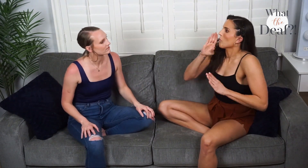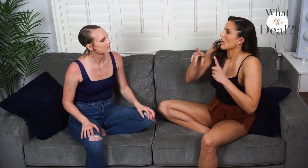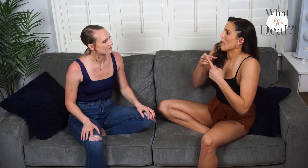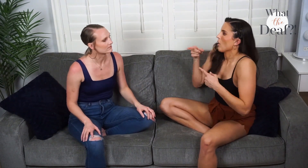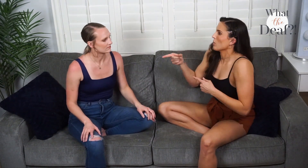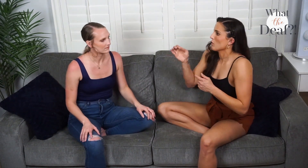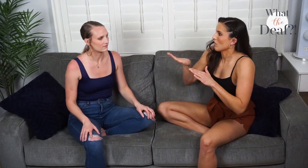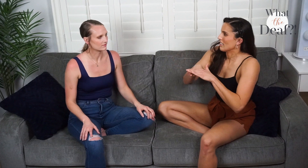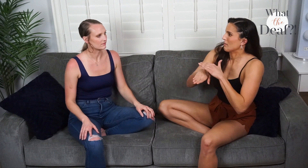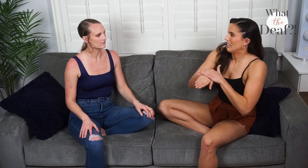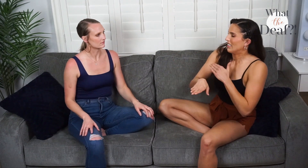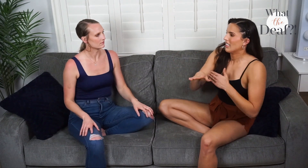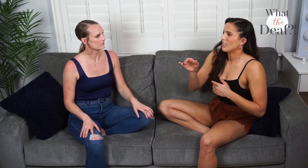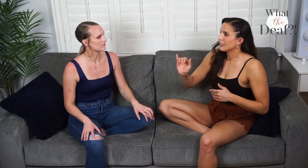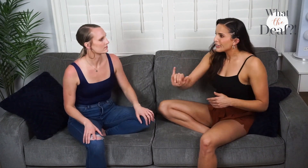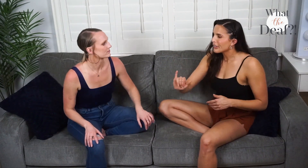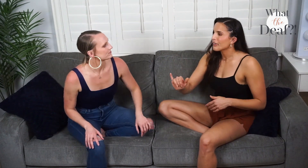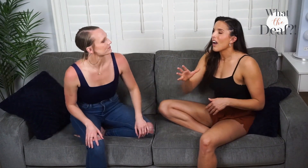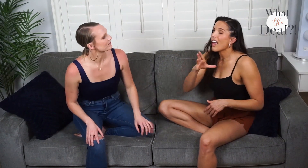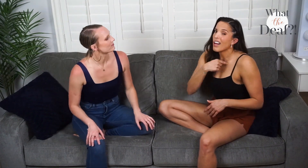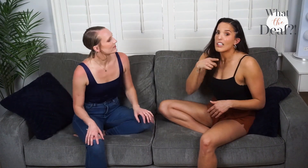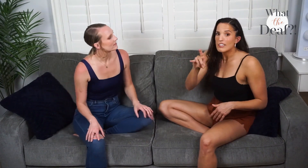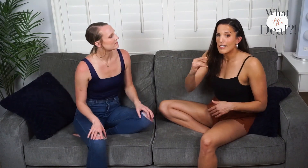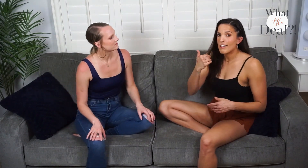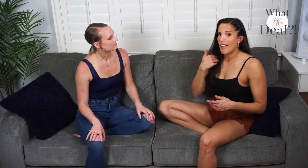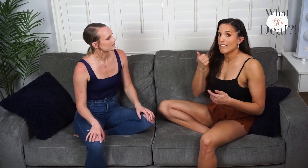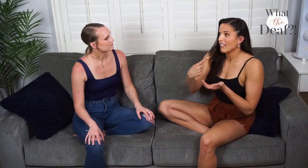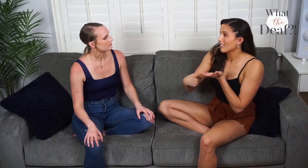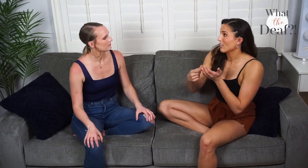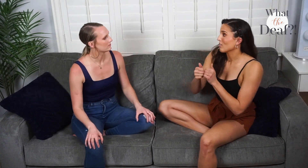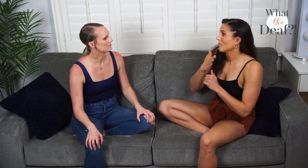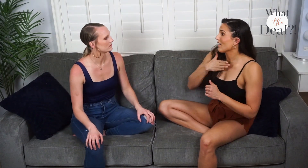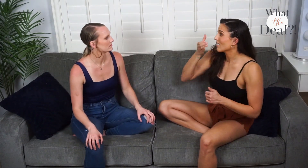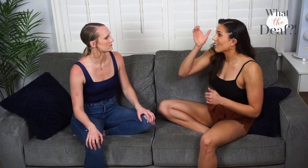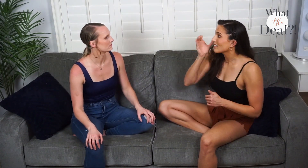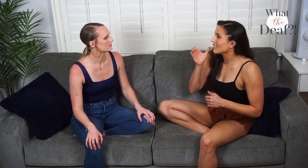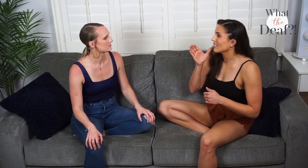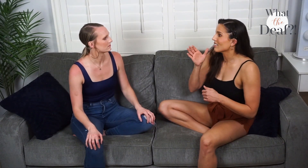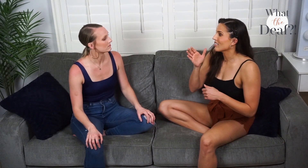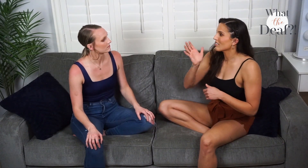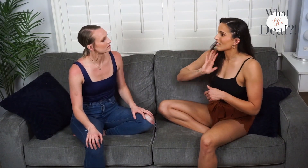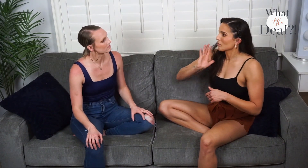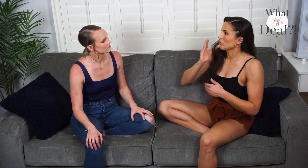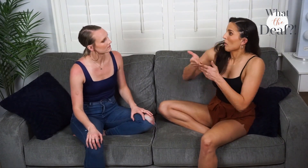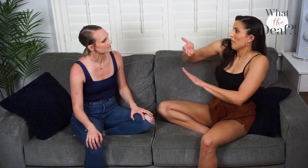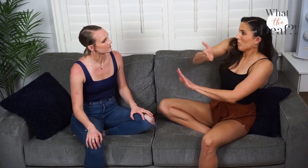And not worry about you and your accessibility as well. And I did have a discussion with my cousins